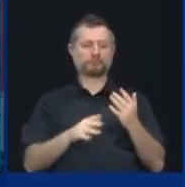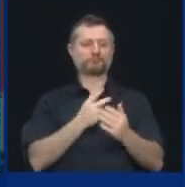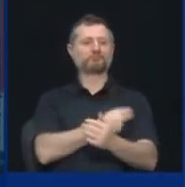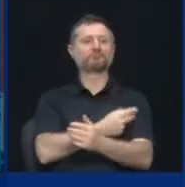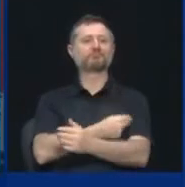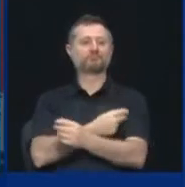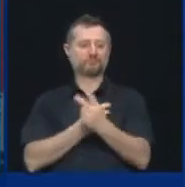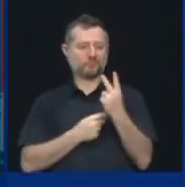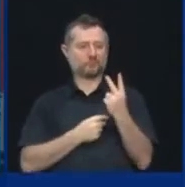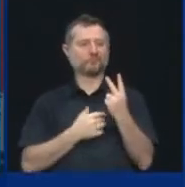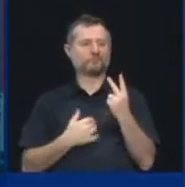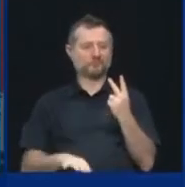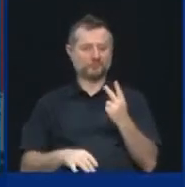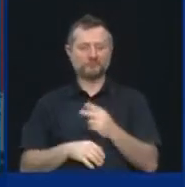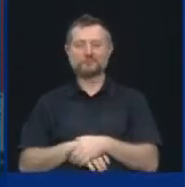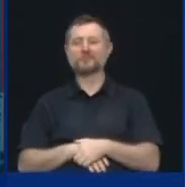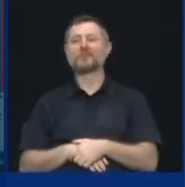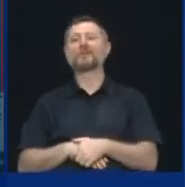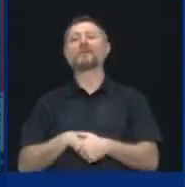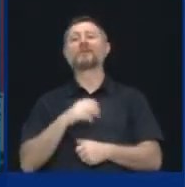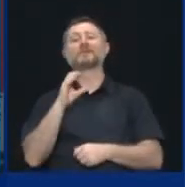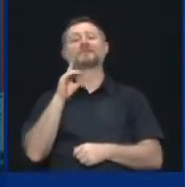9 MILLION FULLY VACCINATED.